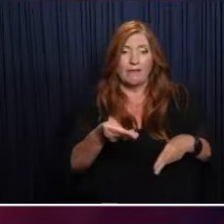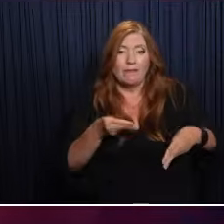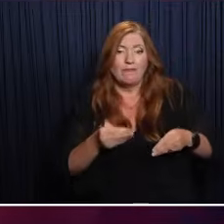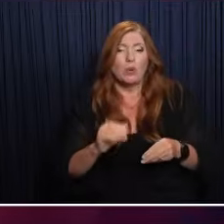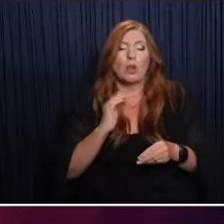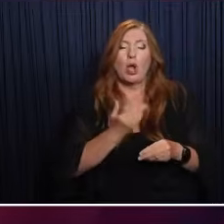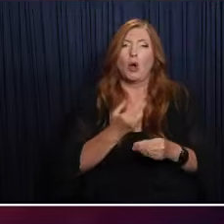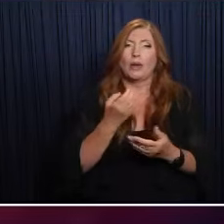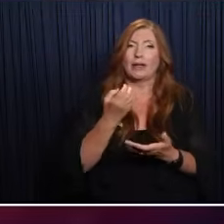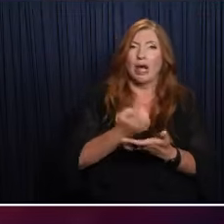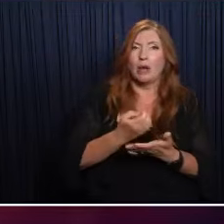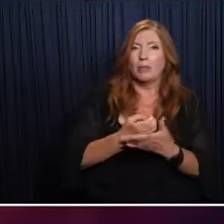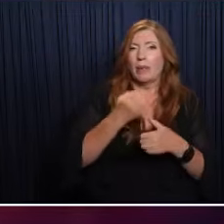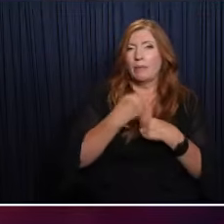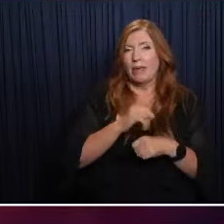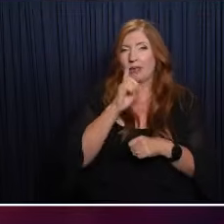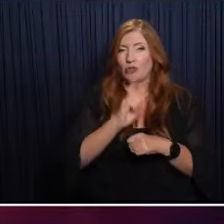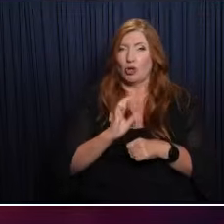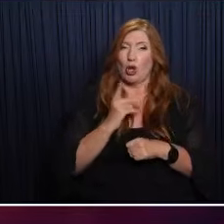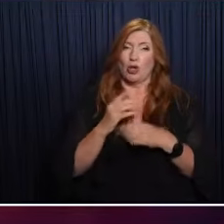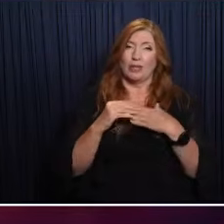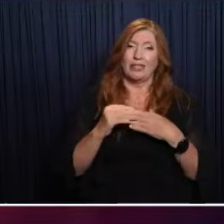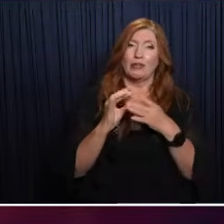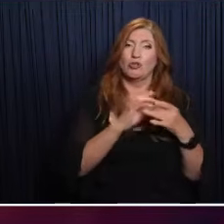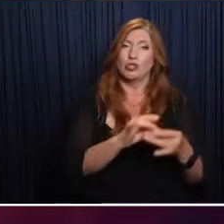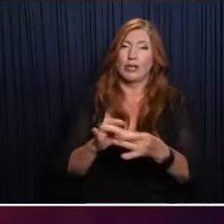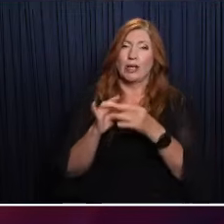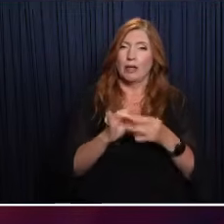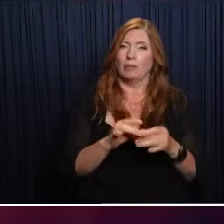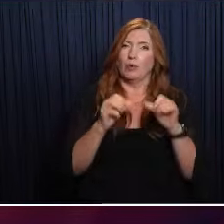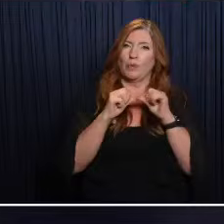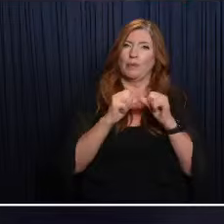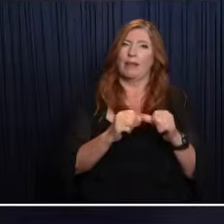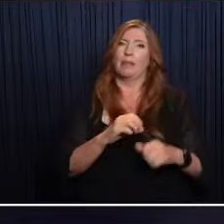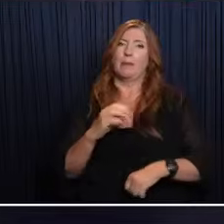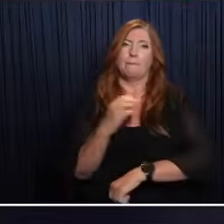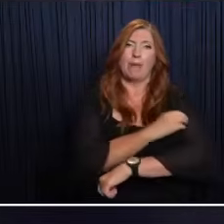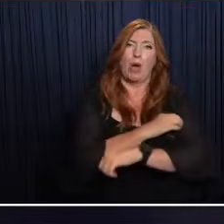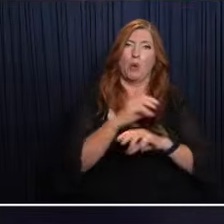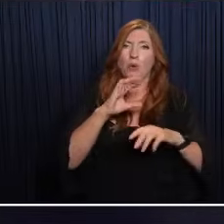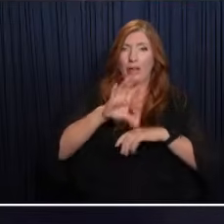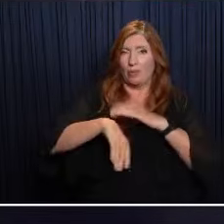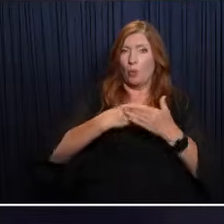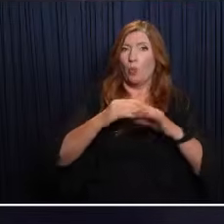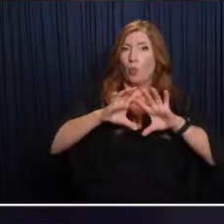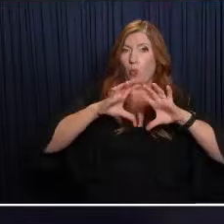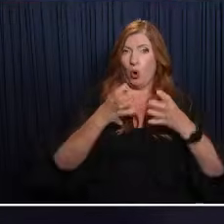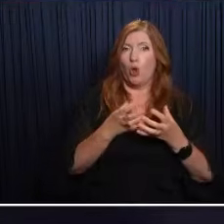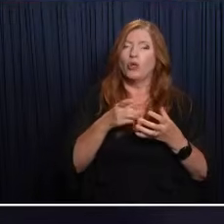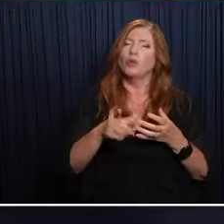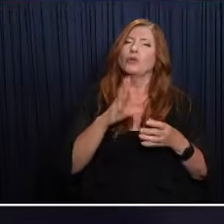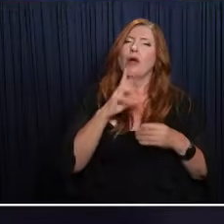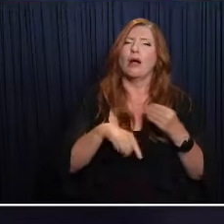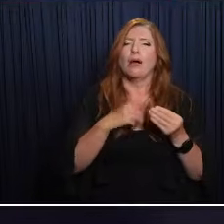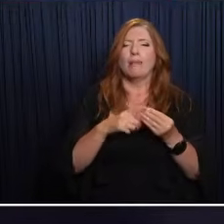WITH SMART IMMIGRATION IF WE ARE GOING TO FUEL OUR ECONOMY AND MAINTAIN OUR LEADERSHIP AS THE